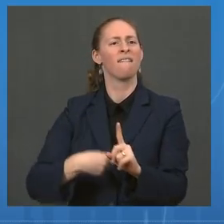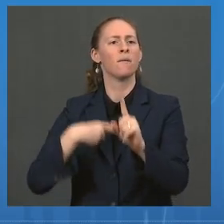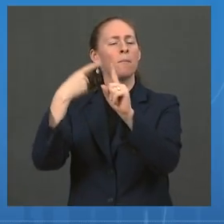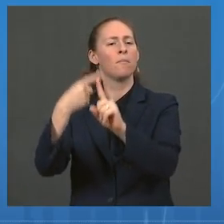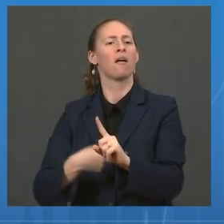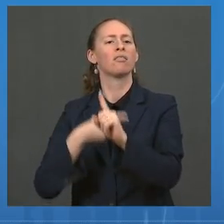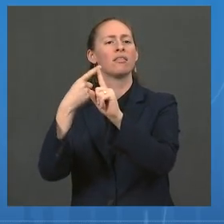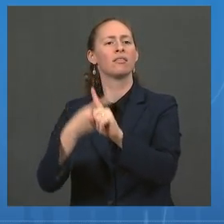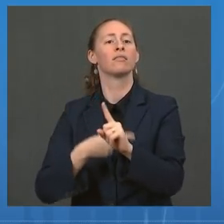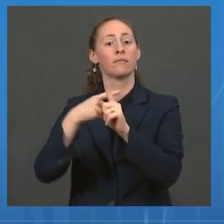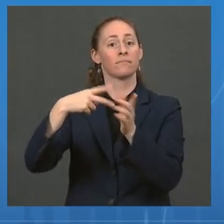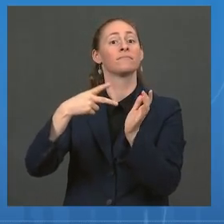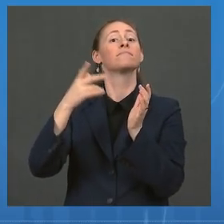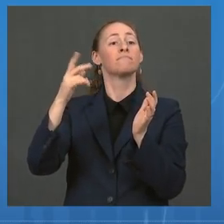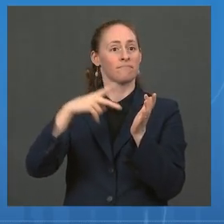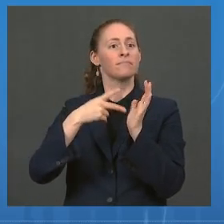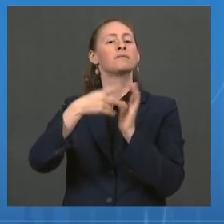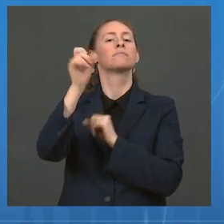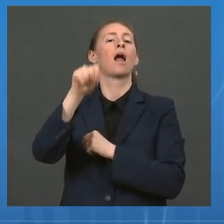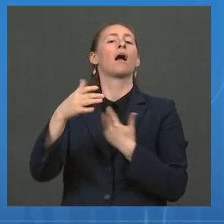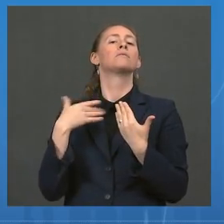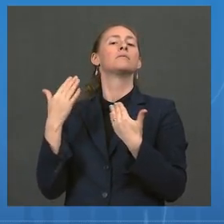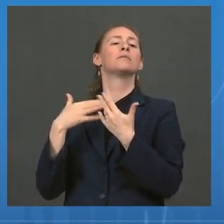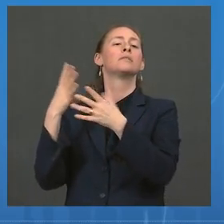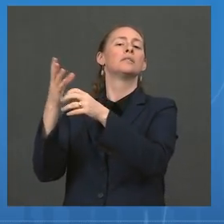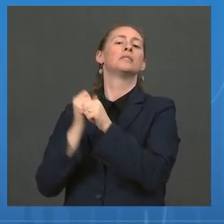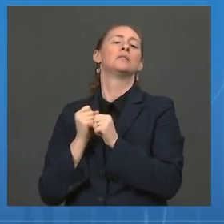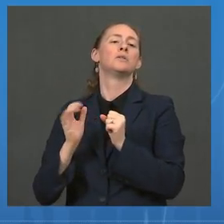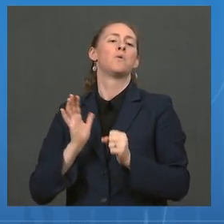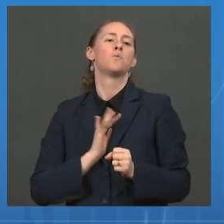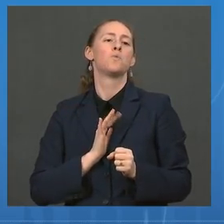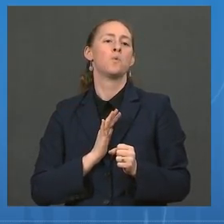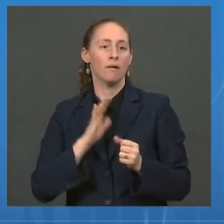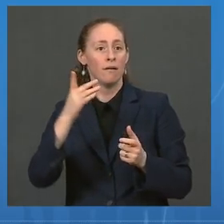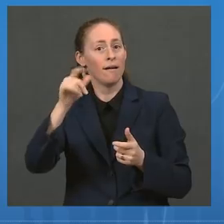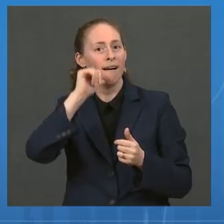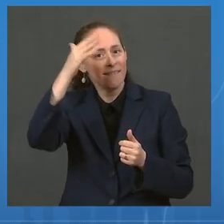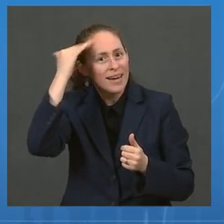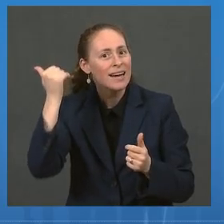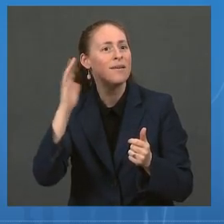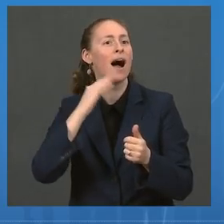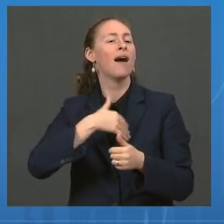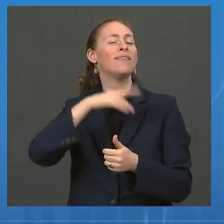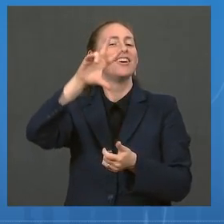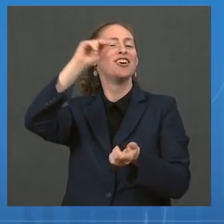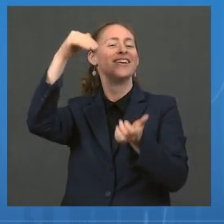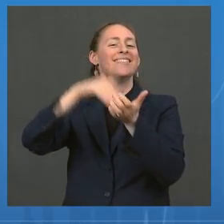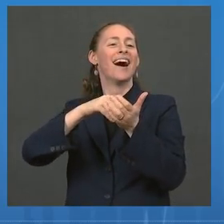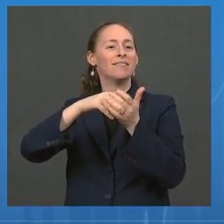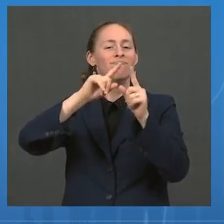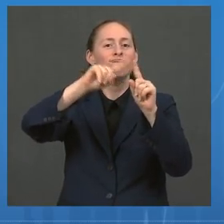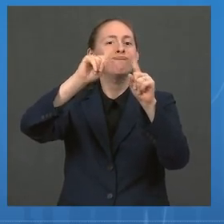to 30,000 community-based locations. Together, the steps we're taking will ensure that every American,